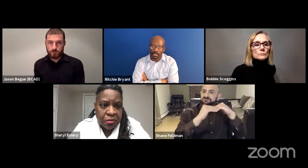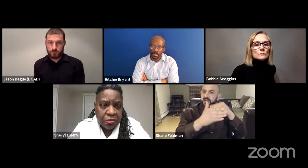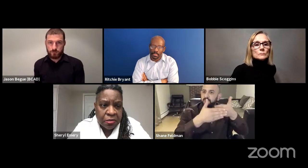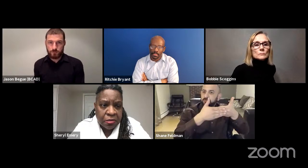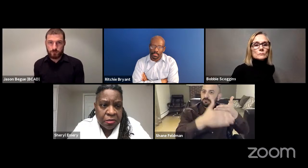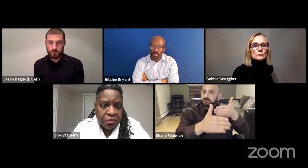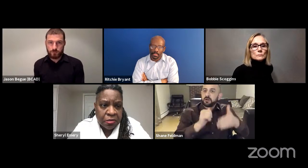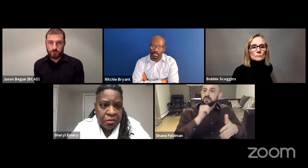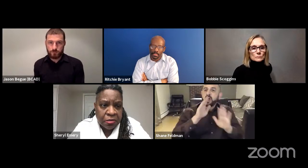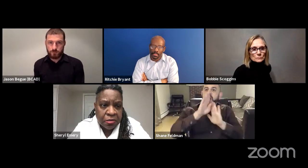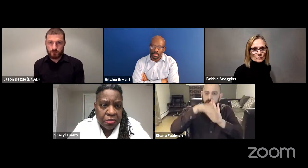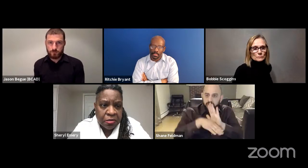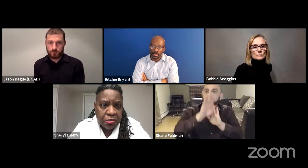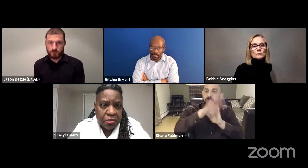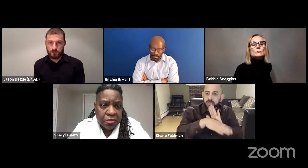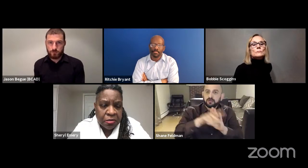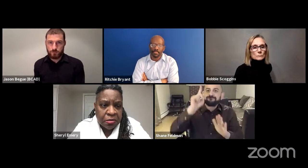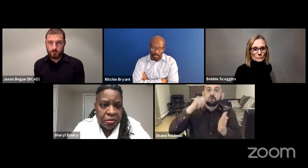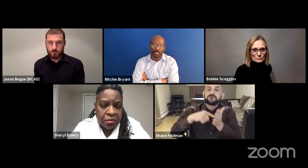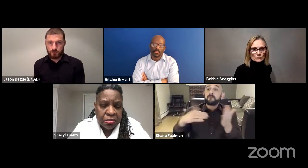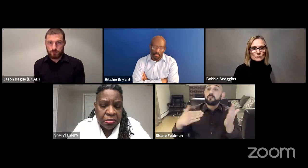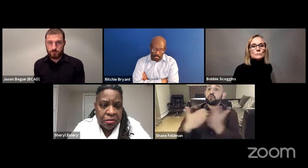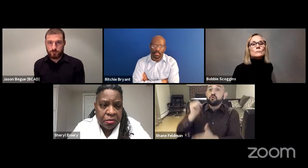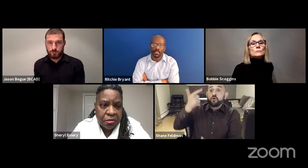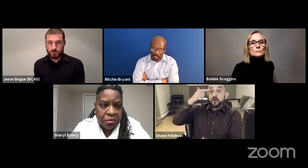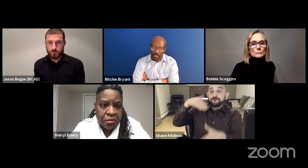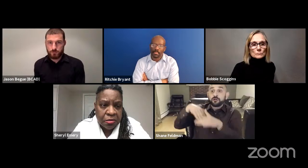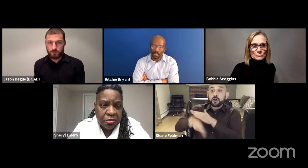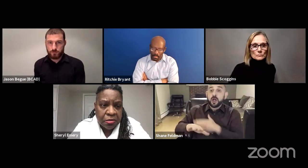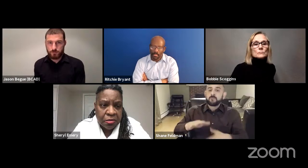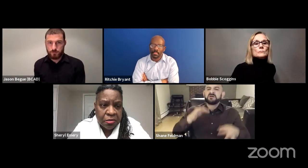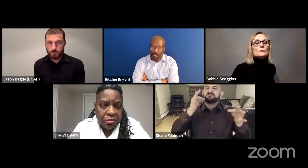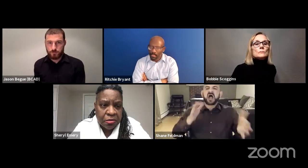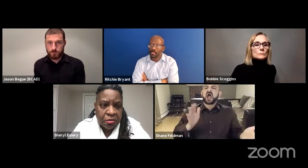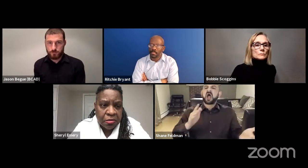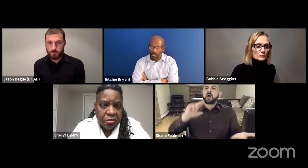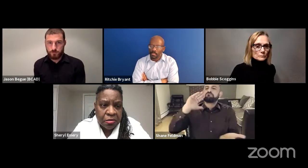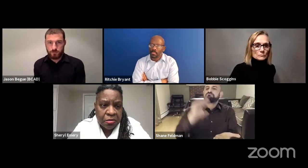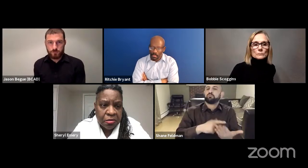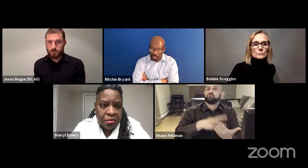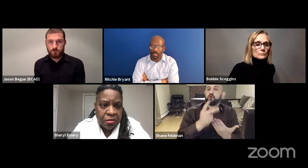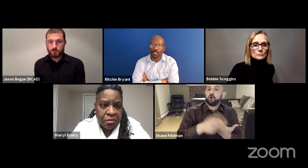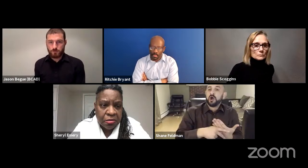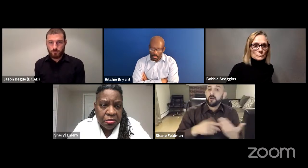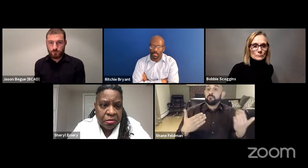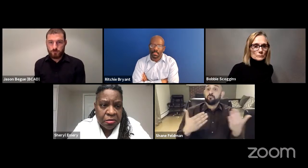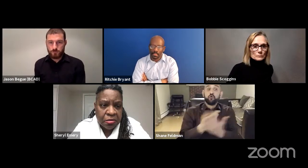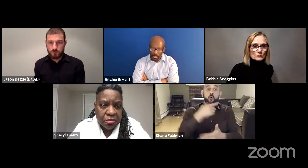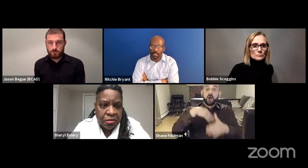this program. Make sure that this will be stable. Again, as a new governor comes in,